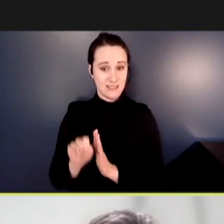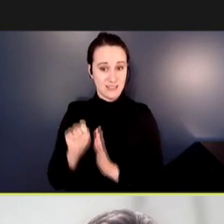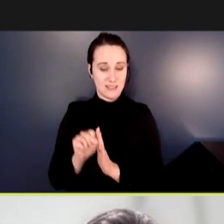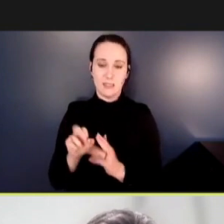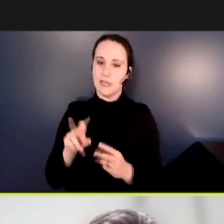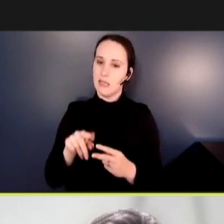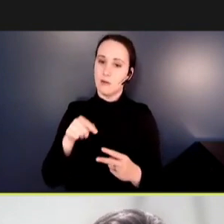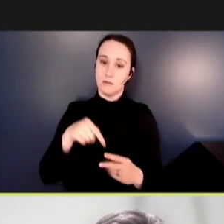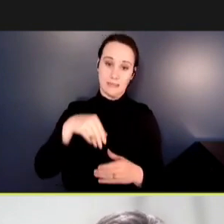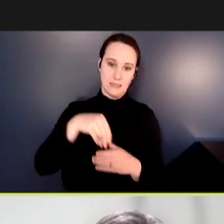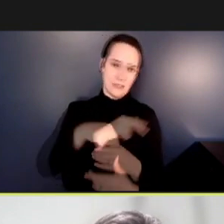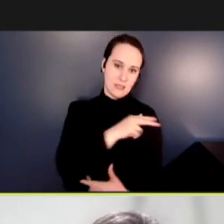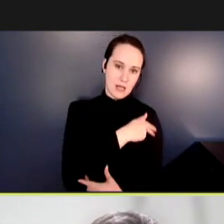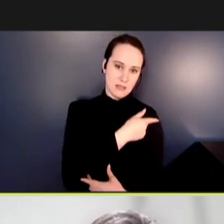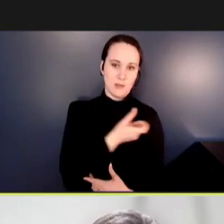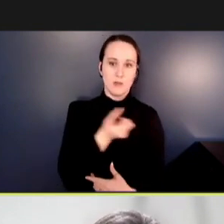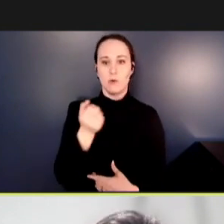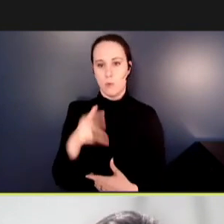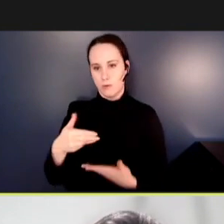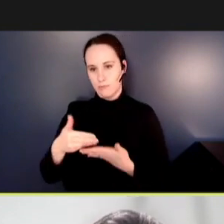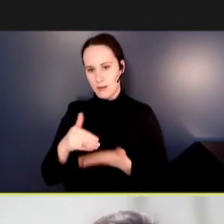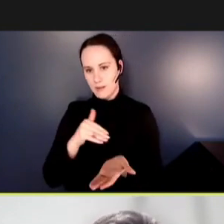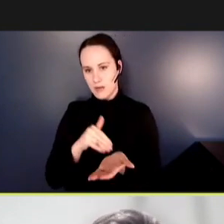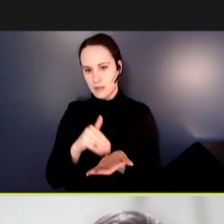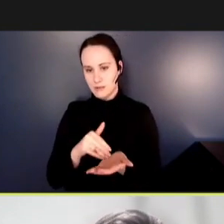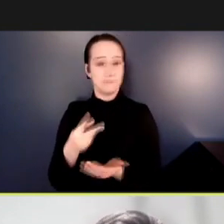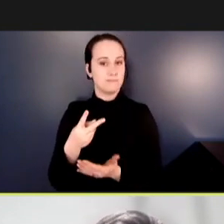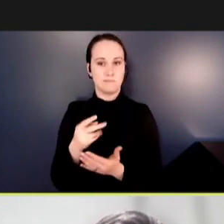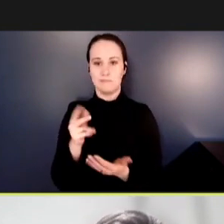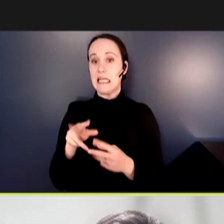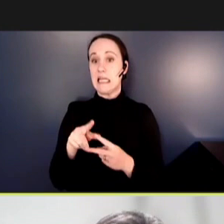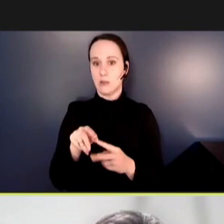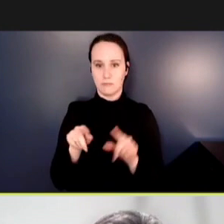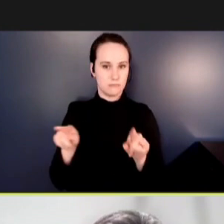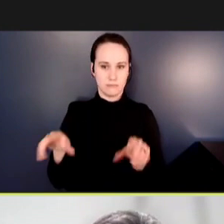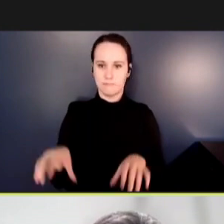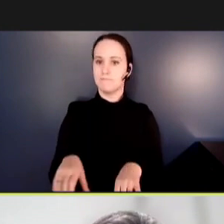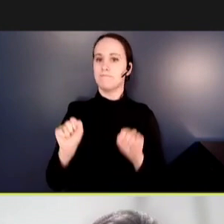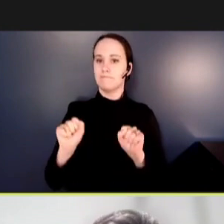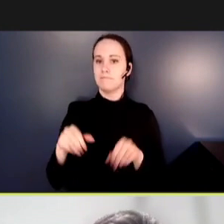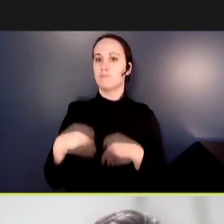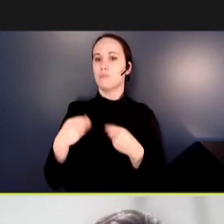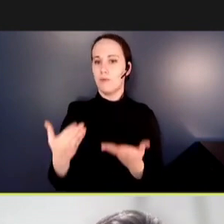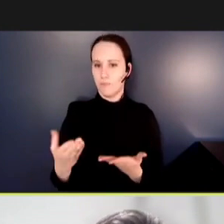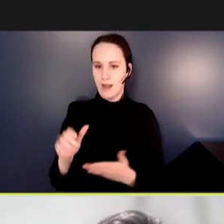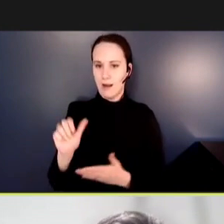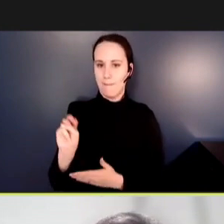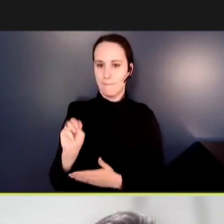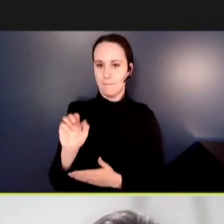or the pediatricians will have to take over and provide the monoclonal antibody. So, linkage of